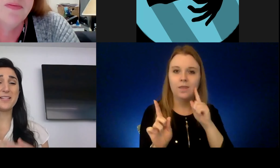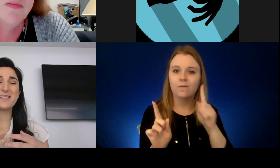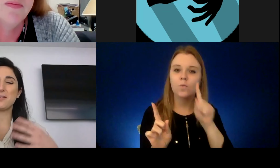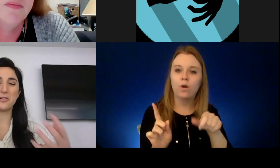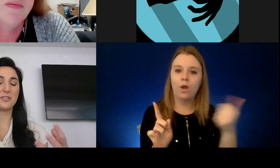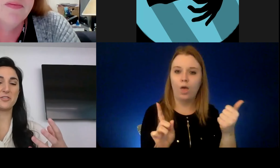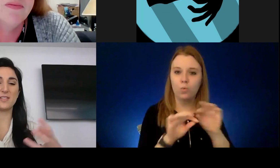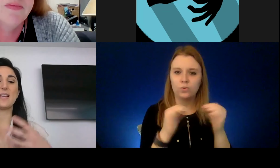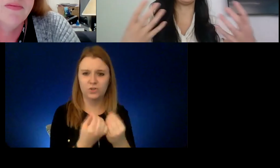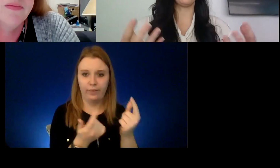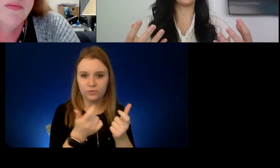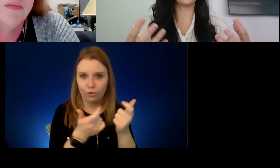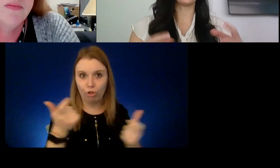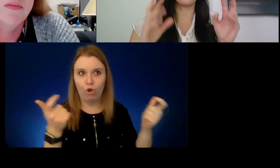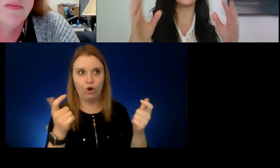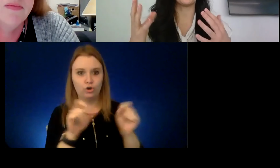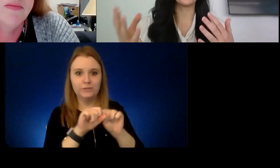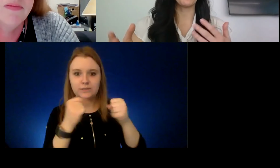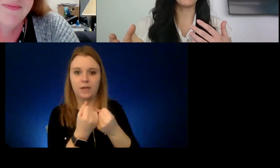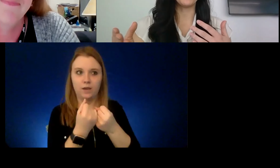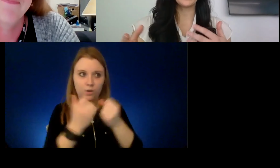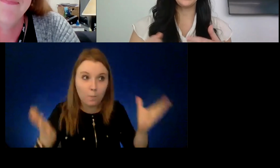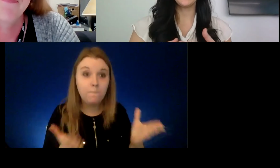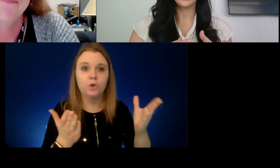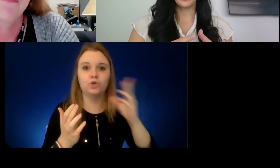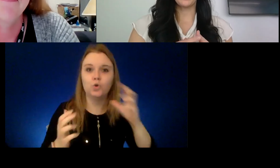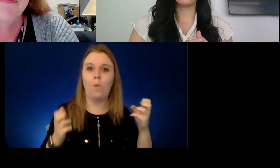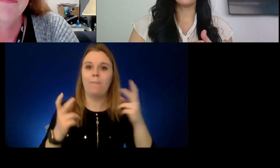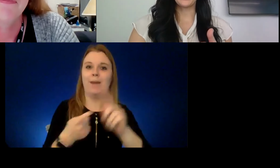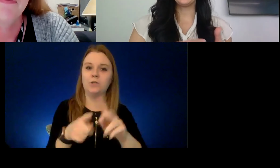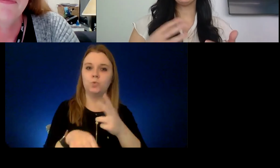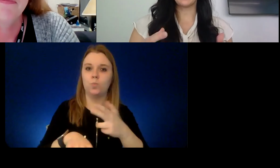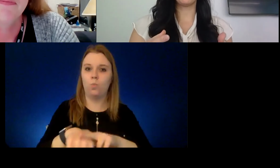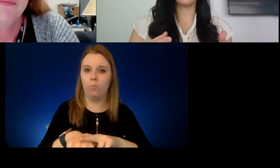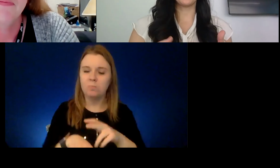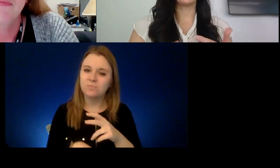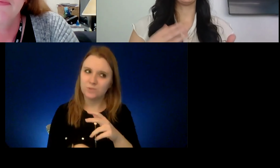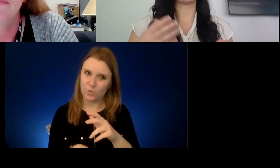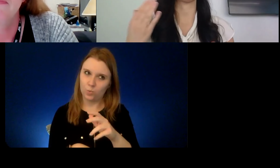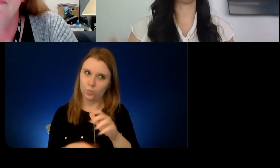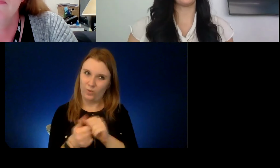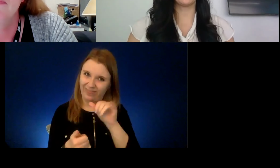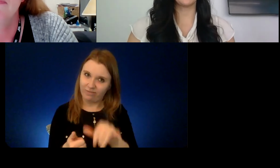there is this large societal push to return to normalcy. And in that regard, I think there's a couple things